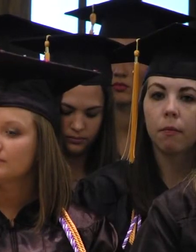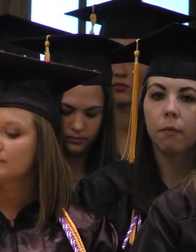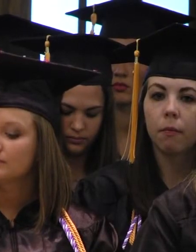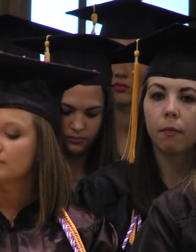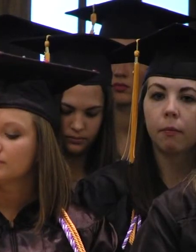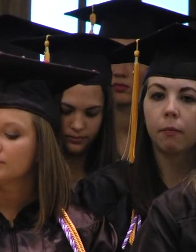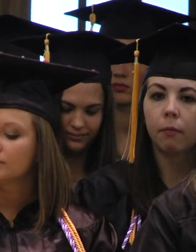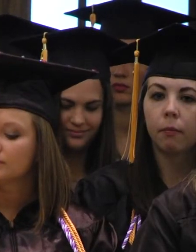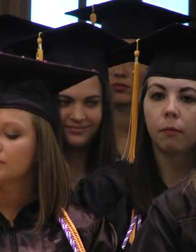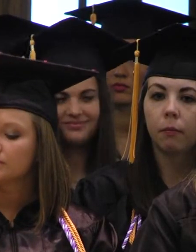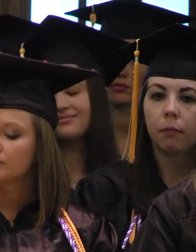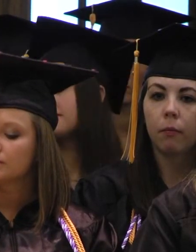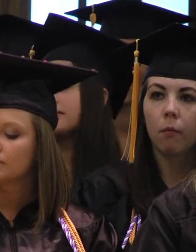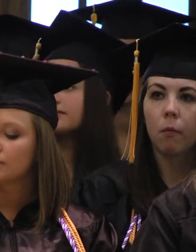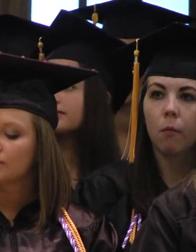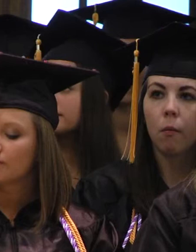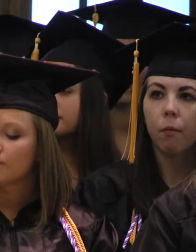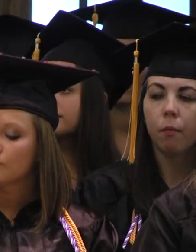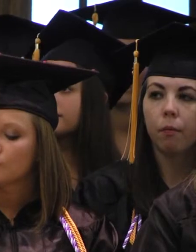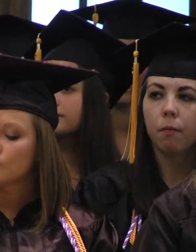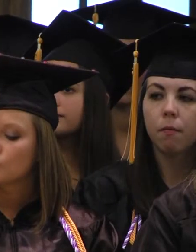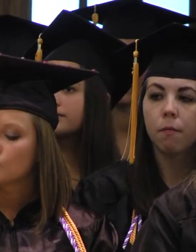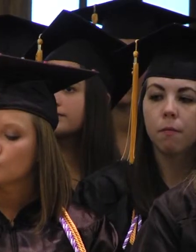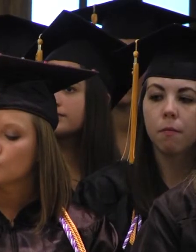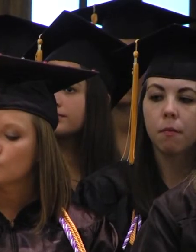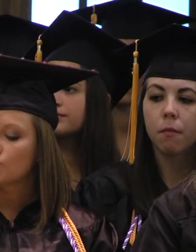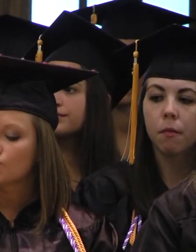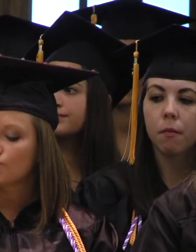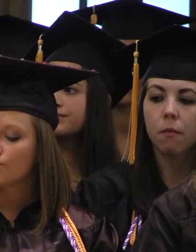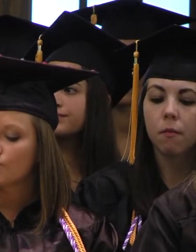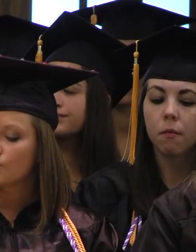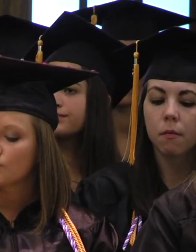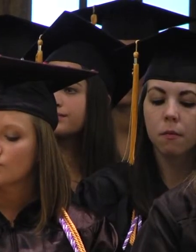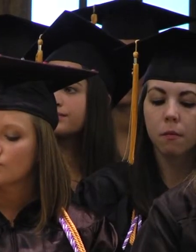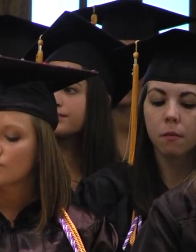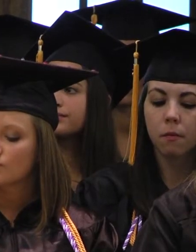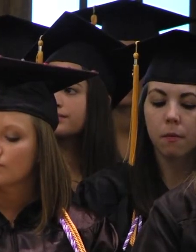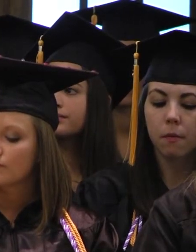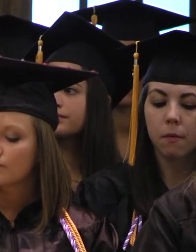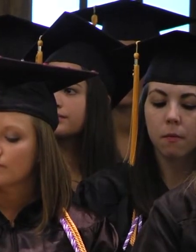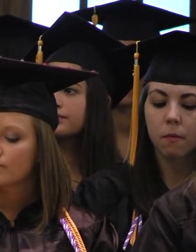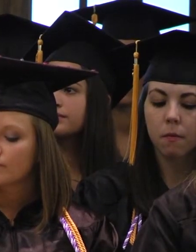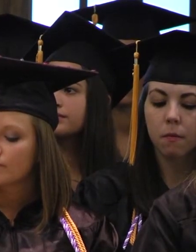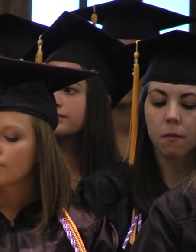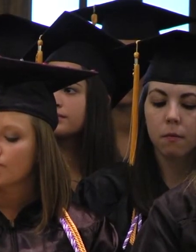You've worked hard, and with the help of many have met the challenges that have come before you.